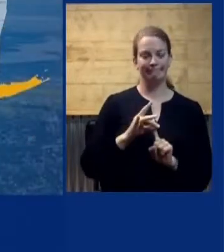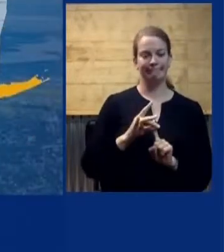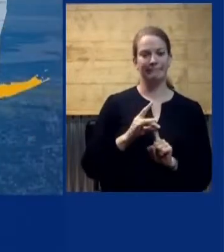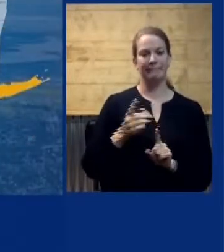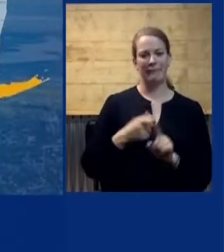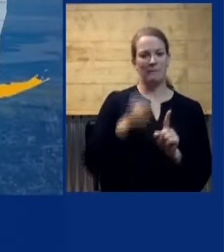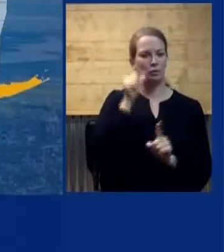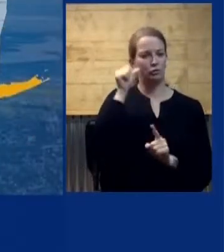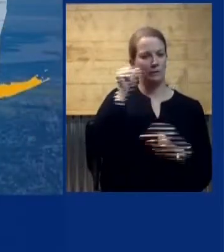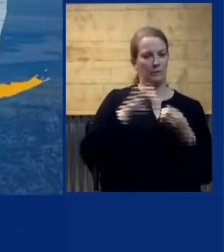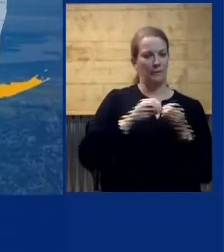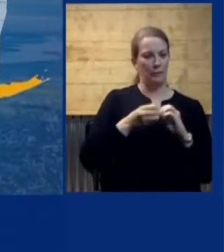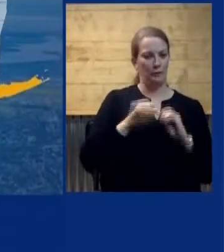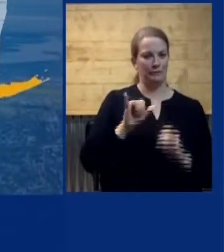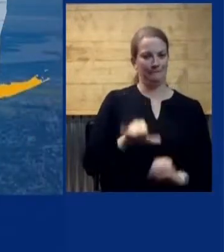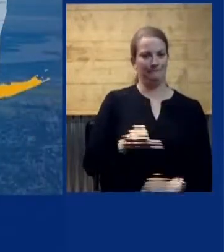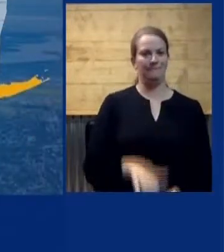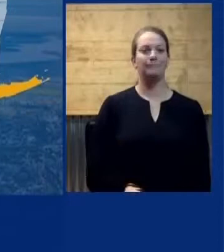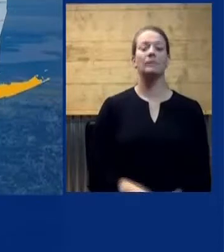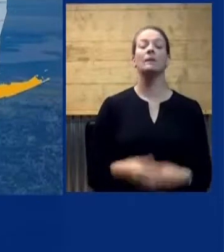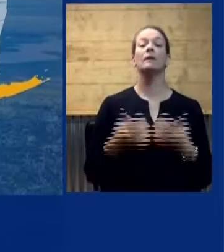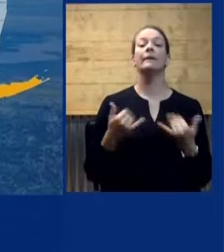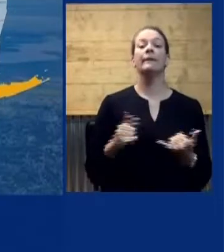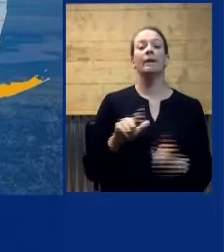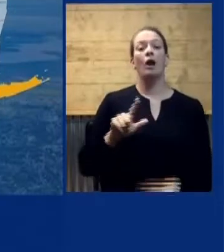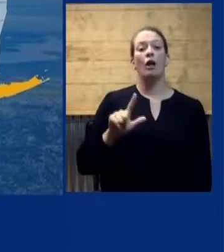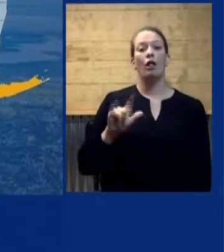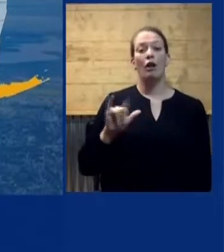US, IF WE HAVE A PROBLEM, IF WE